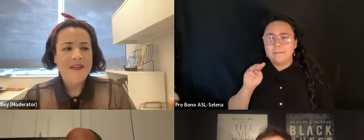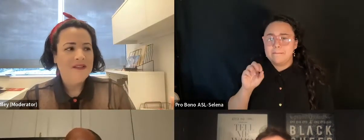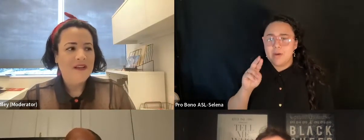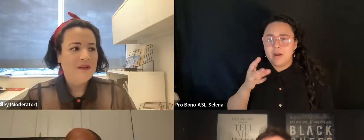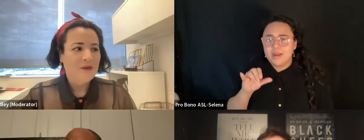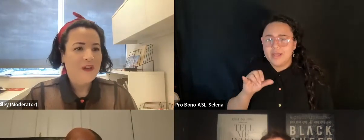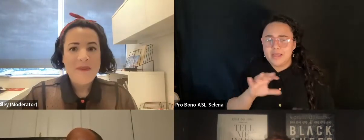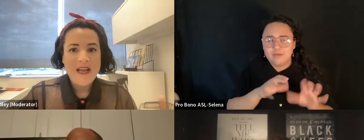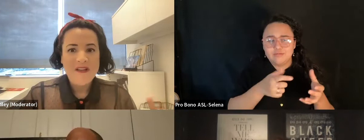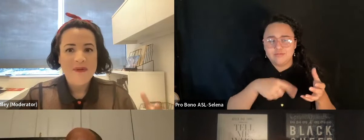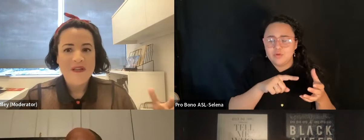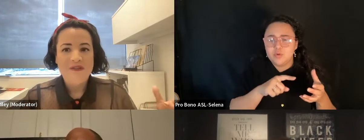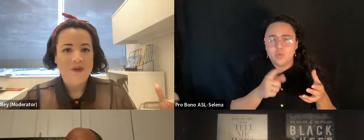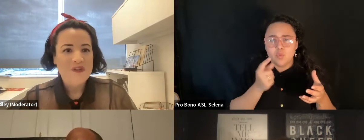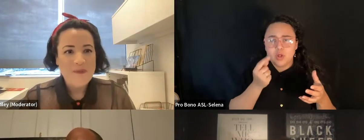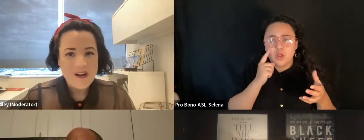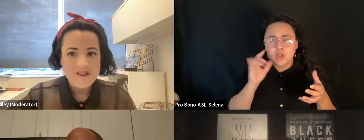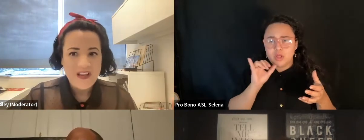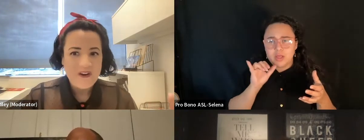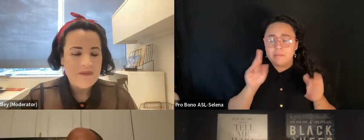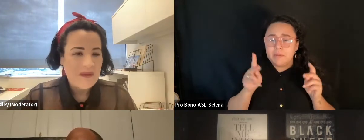to Harry and Megan stepping back from the Royal Family.